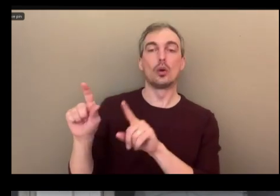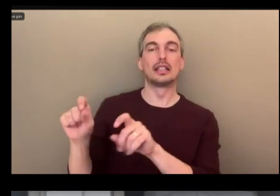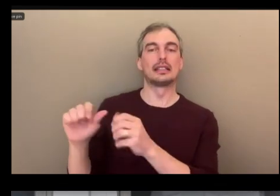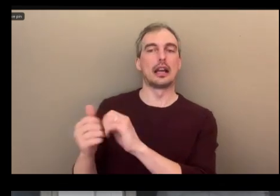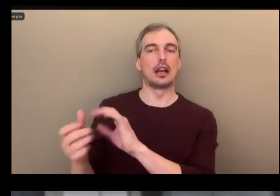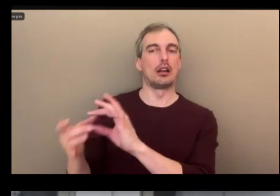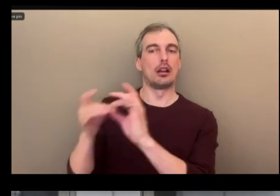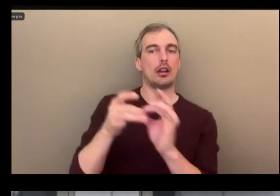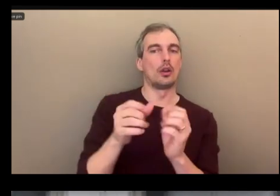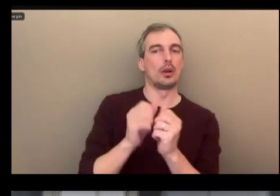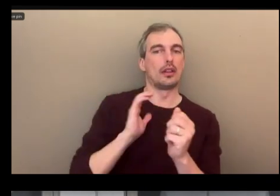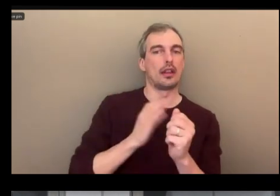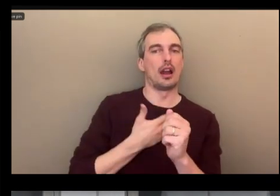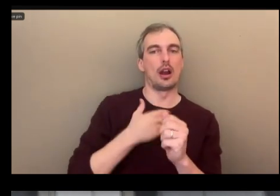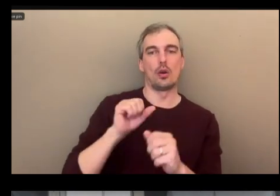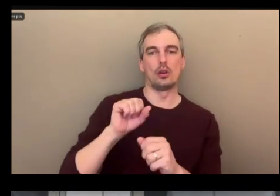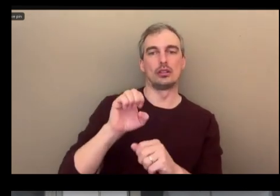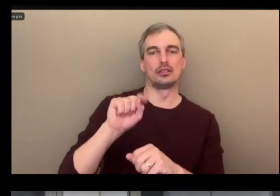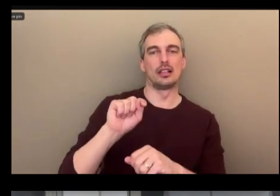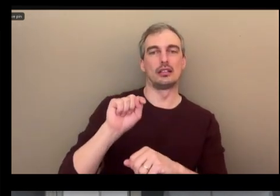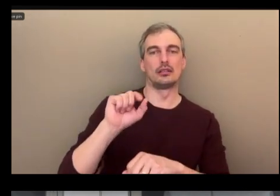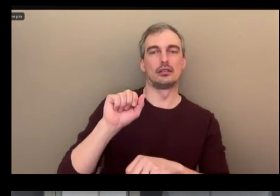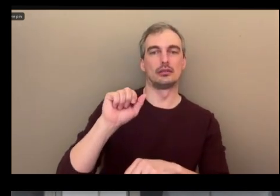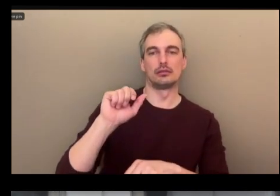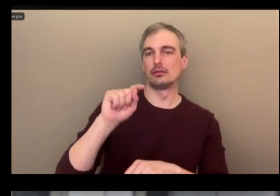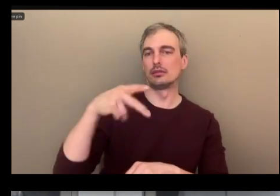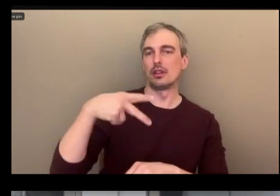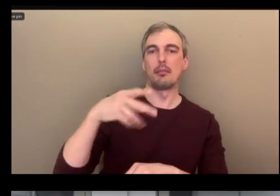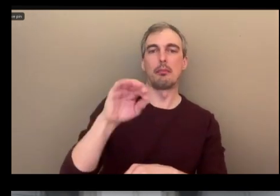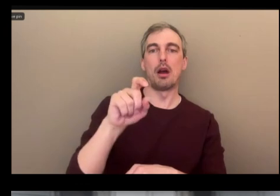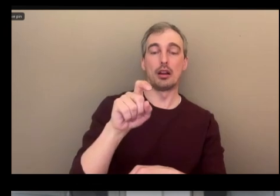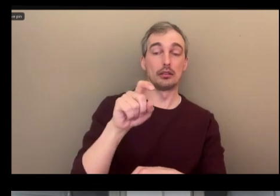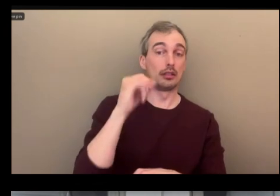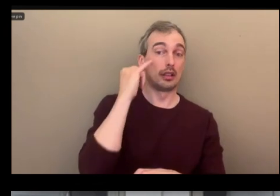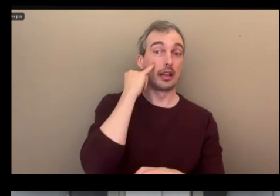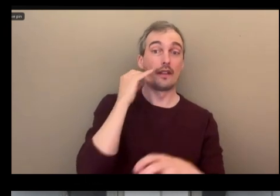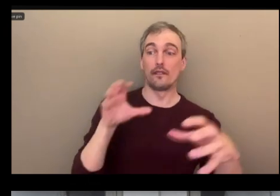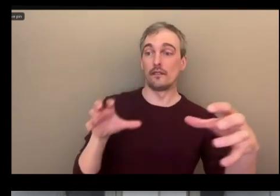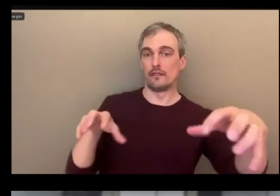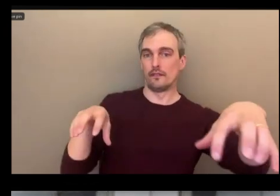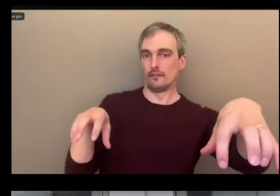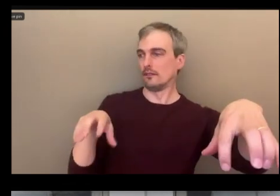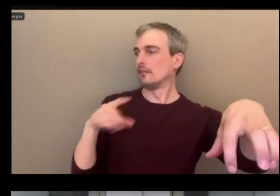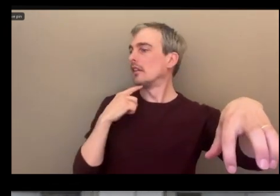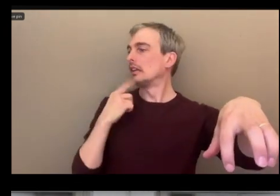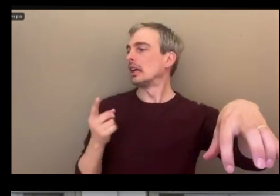Hey, Alexa, play music. Hey, Alexa, turn lights on. Why is that important?